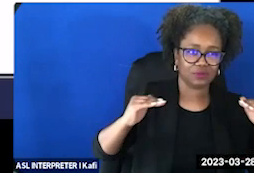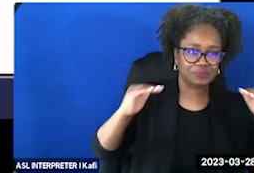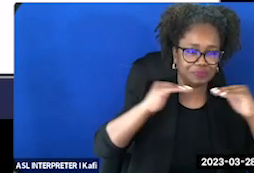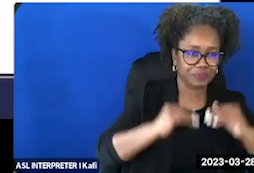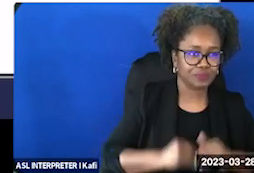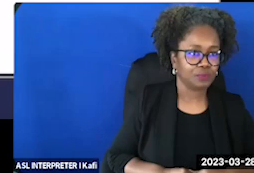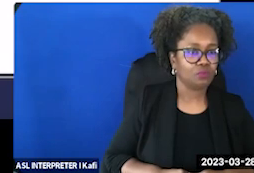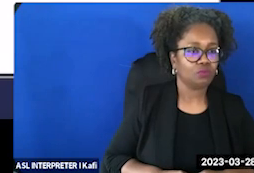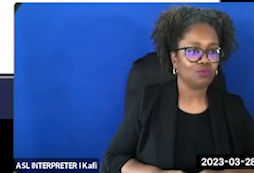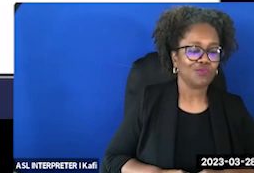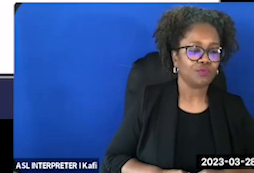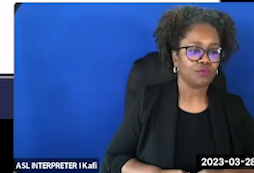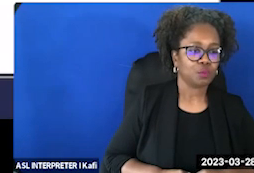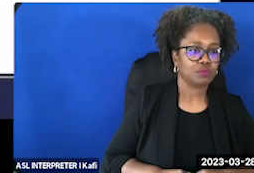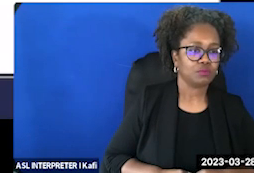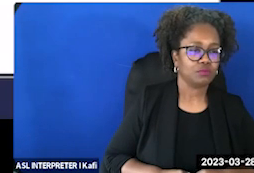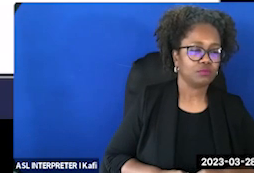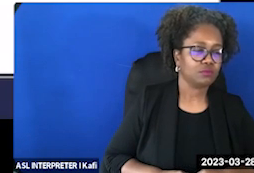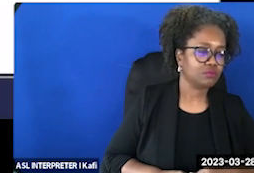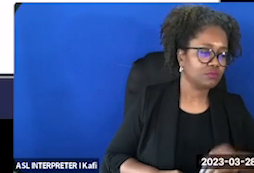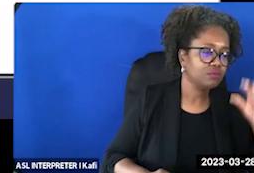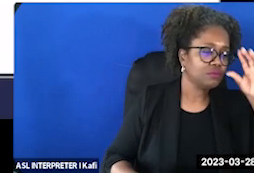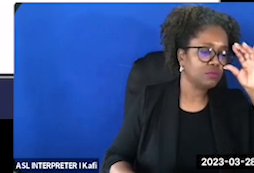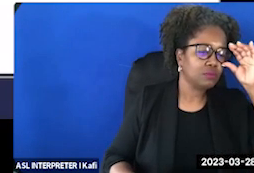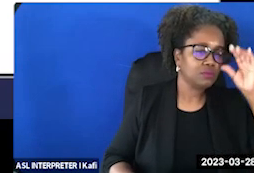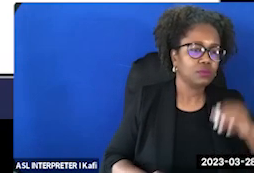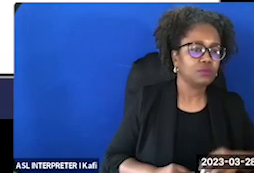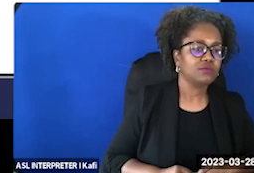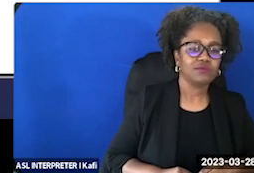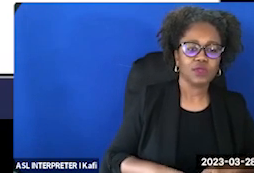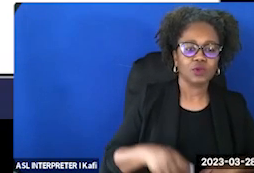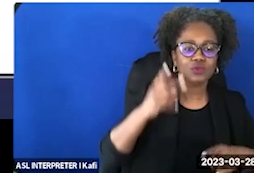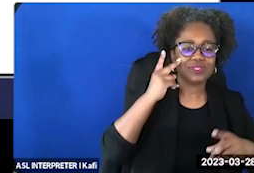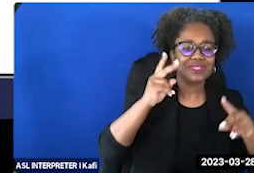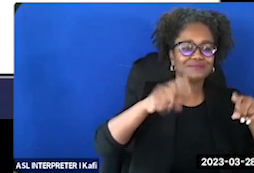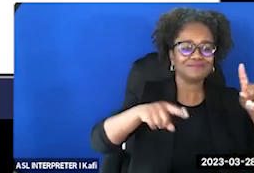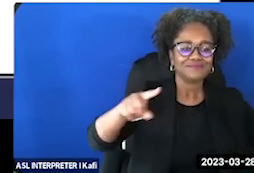Debbie Stine, Science & Technology Policy Academy: all the msis, and and so for us you can sort of see, you know where